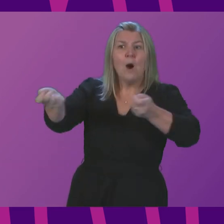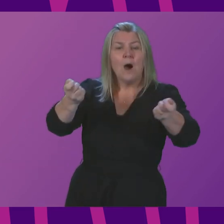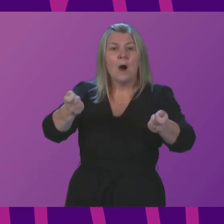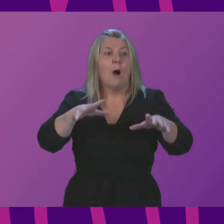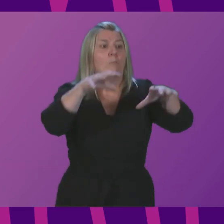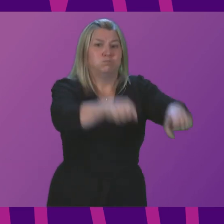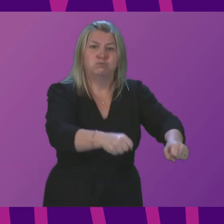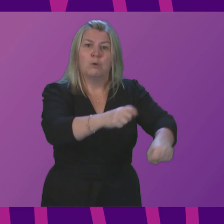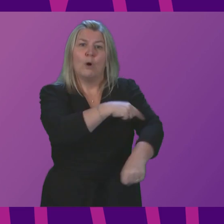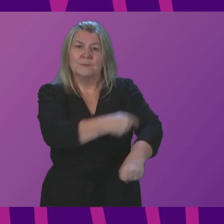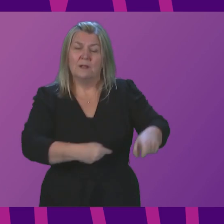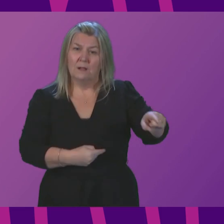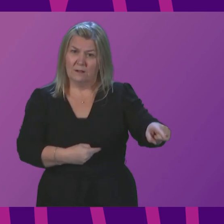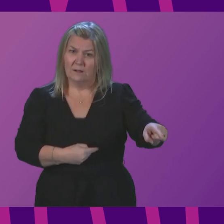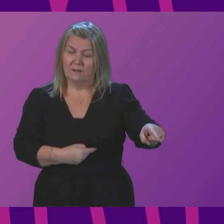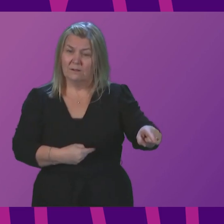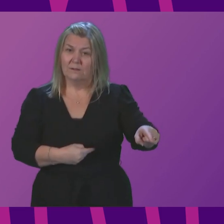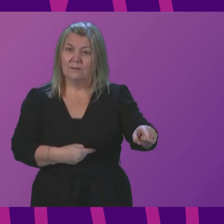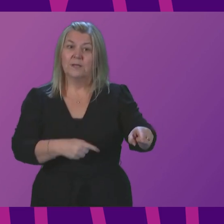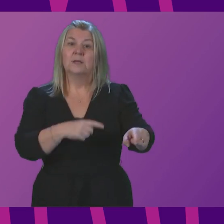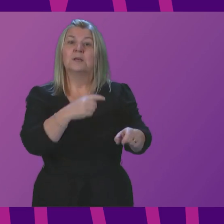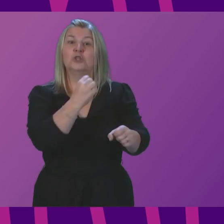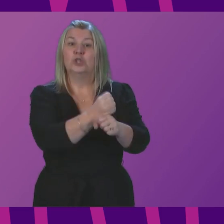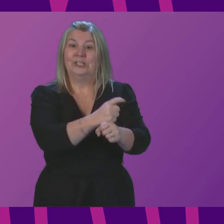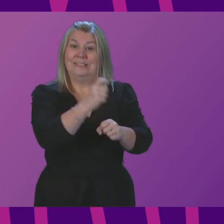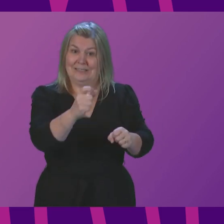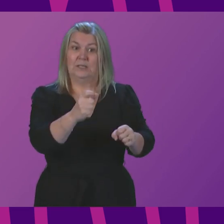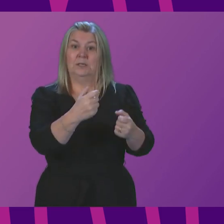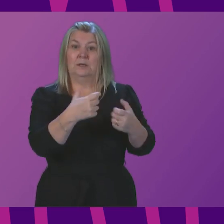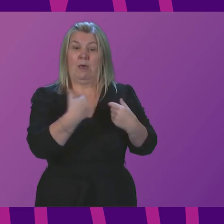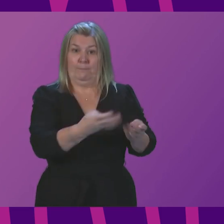I said, NHS Greater Glasgow and Clyde is at the highest level of escalation, and will